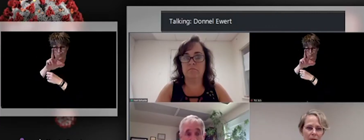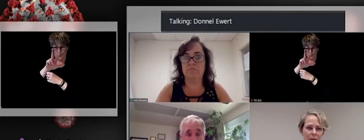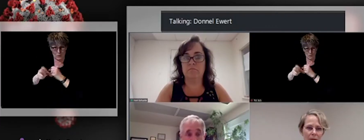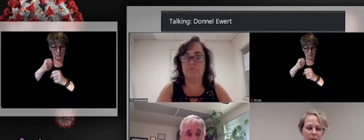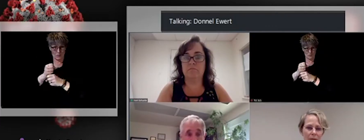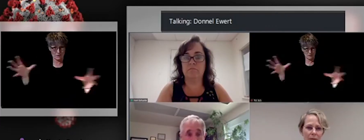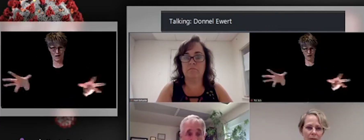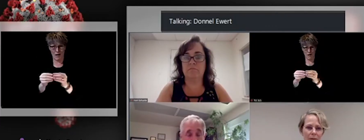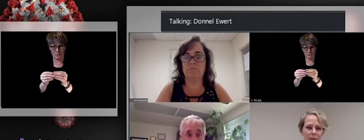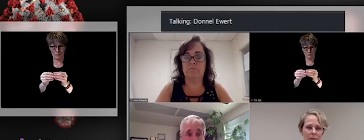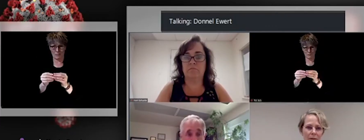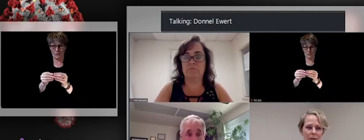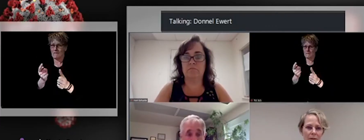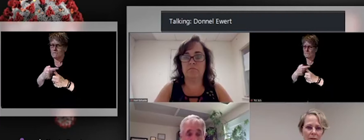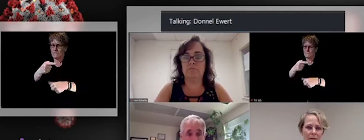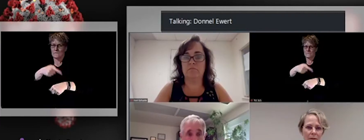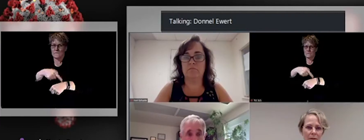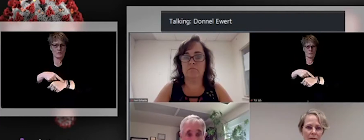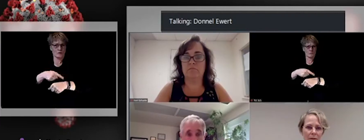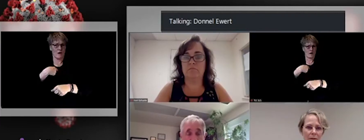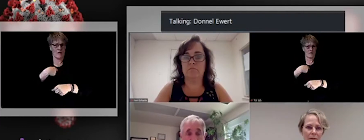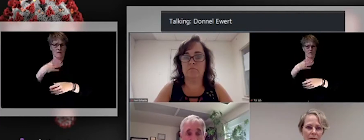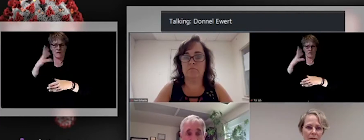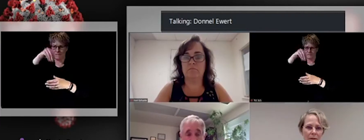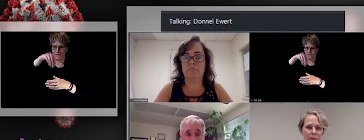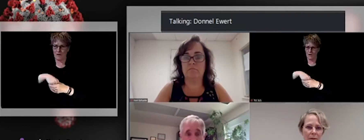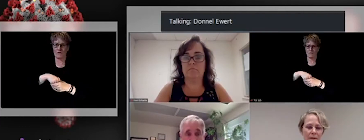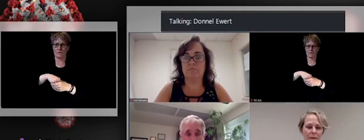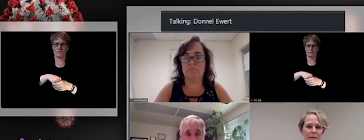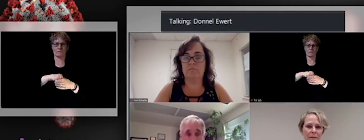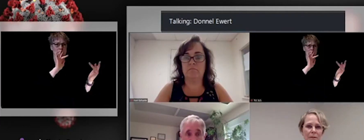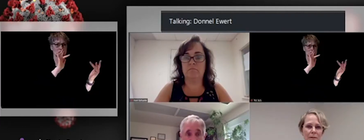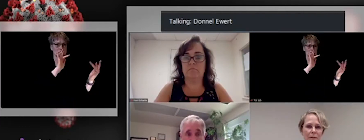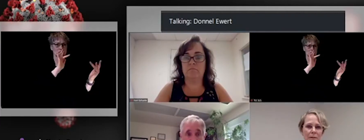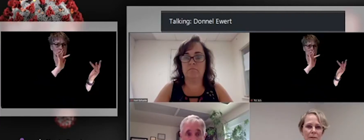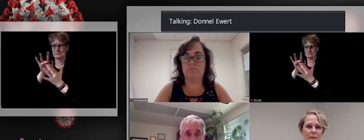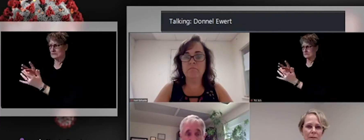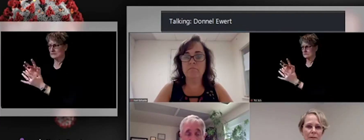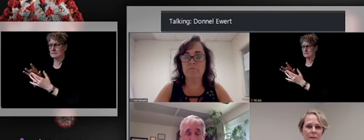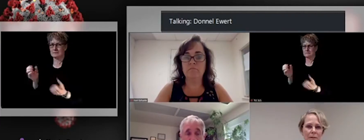this on the widespread basis. So, this is novel to many of us who are alive today, but